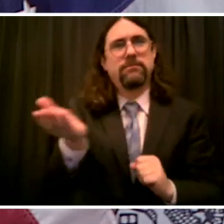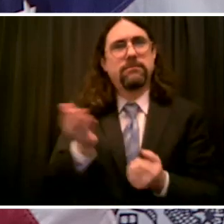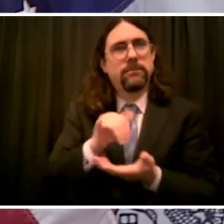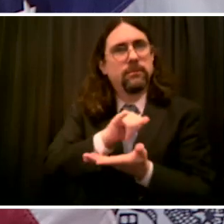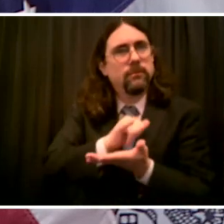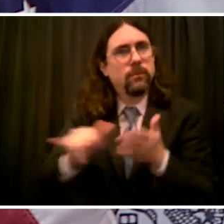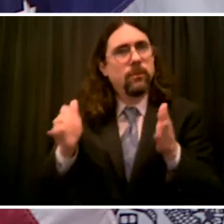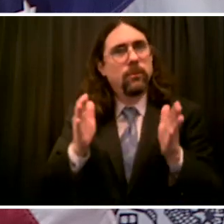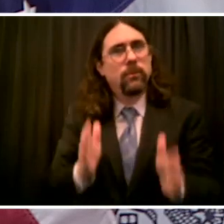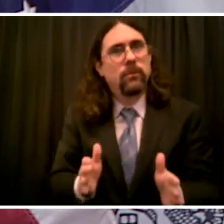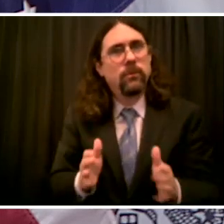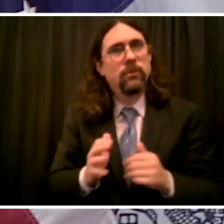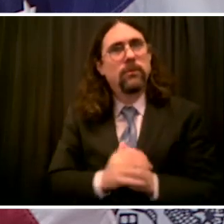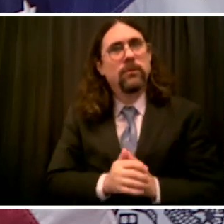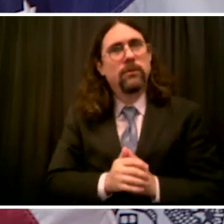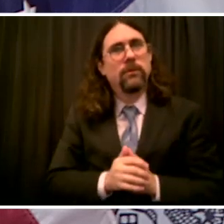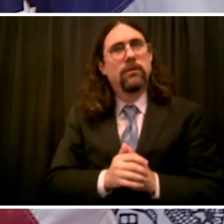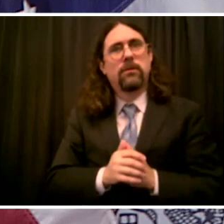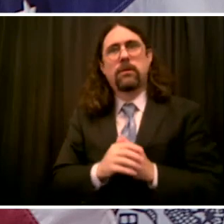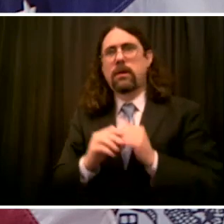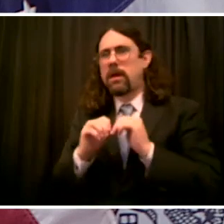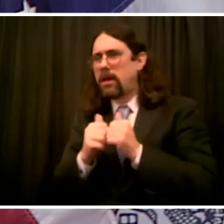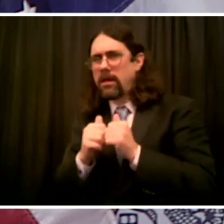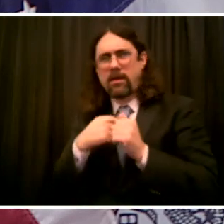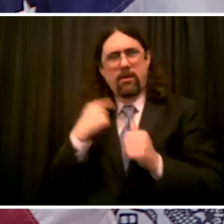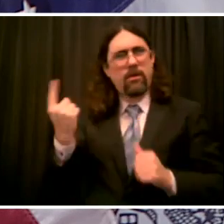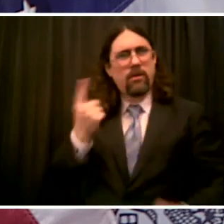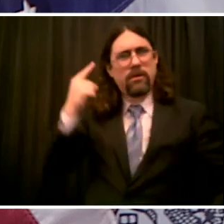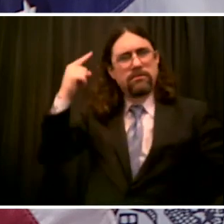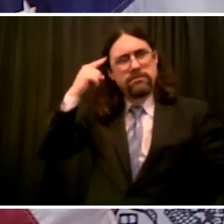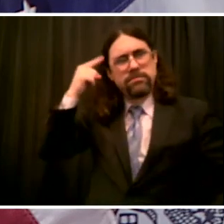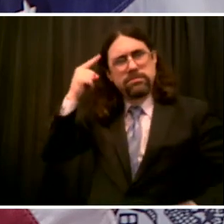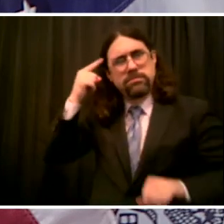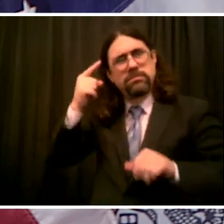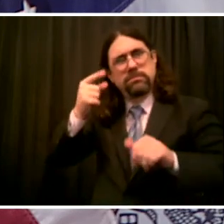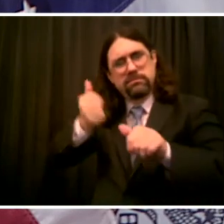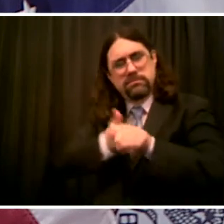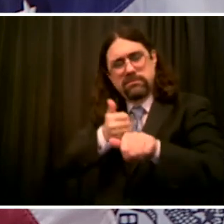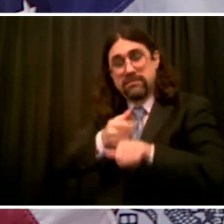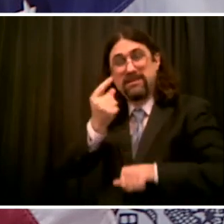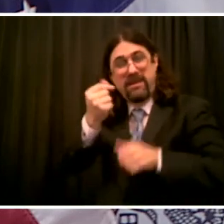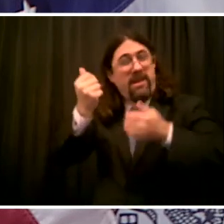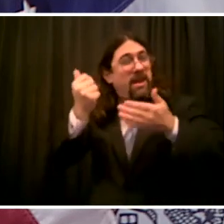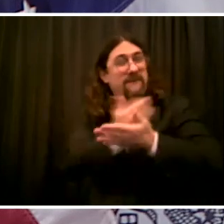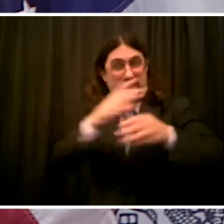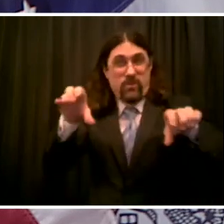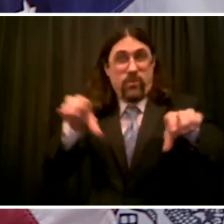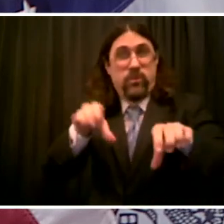NEW YORKERS SAFE. DOING IT IN THE MOST FAIR MANNER TO EVERYONE. AND MOVING